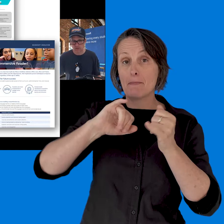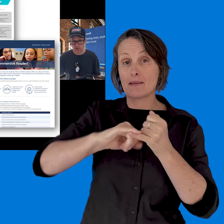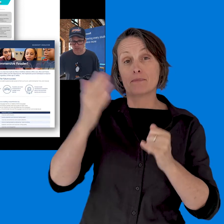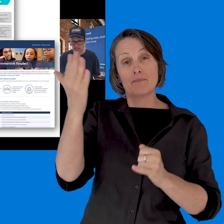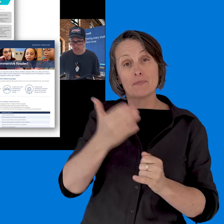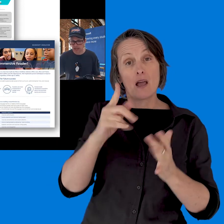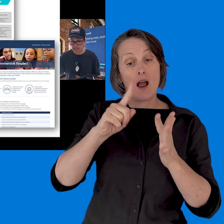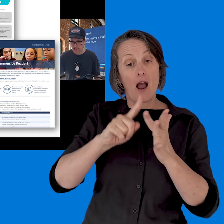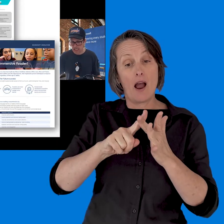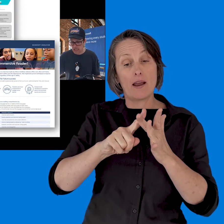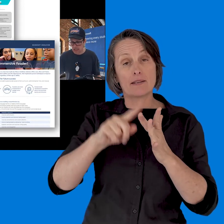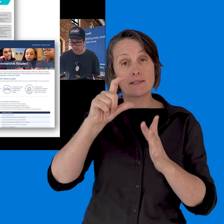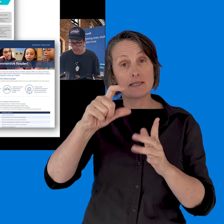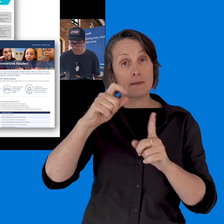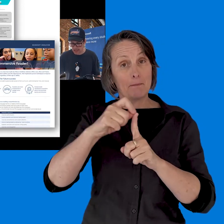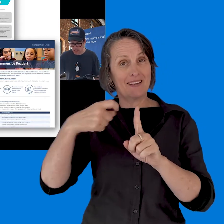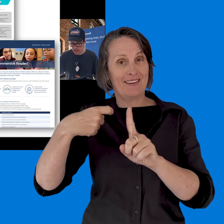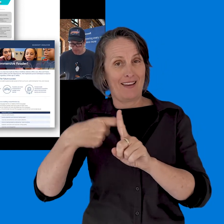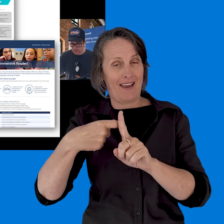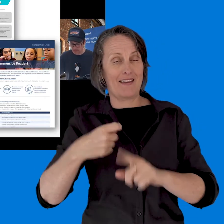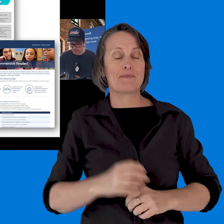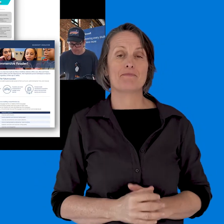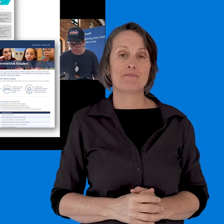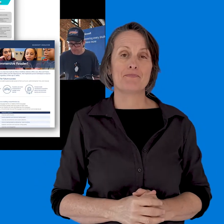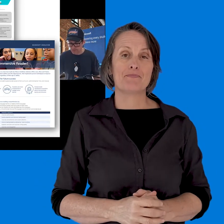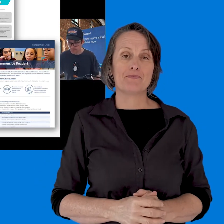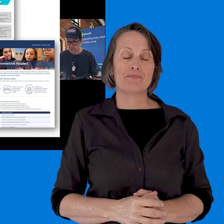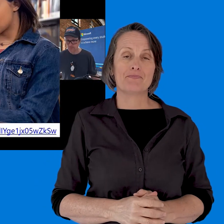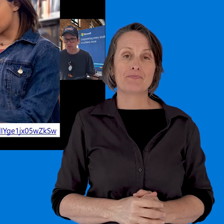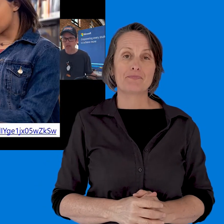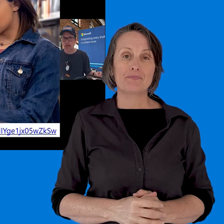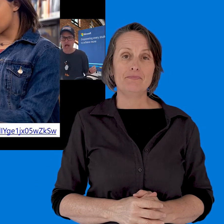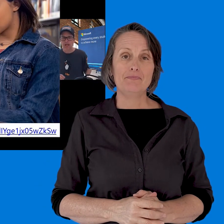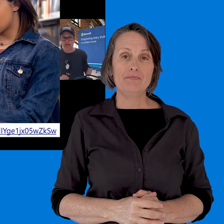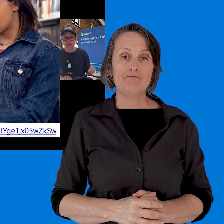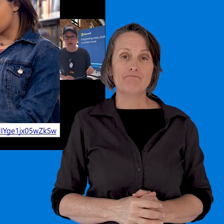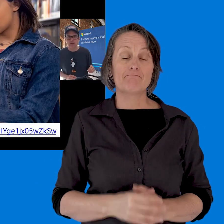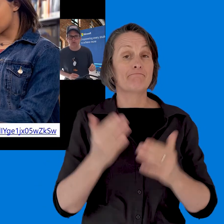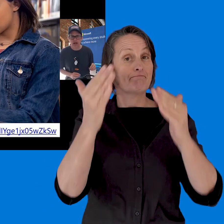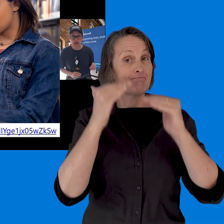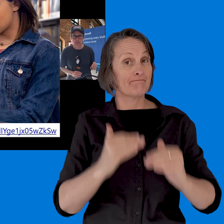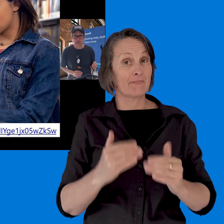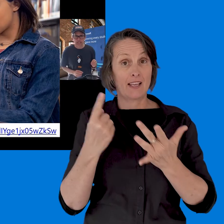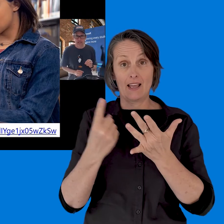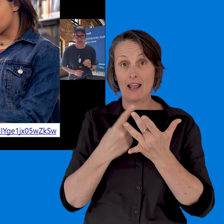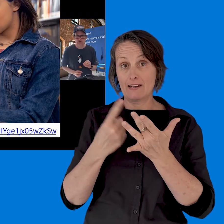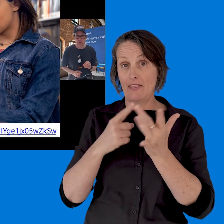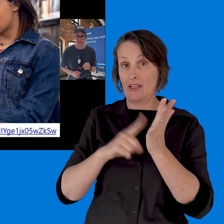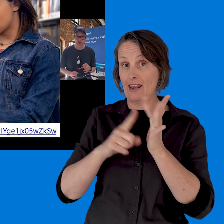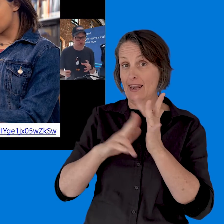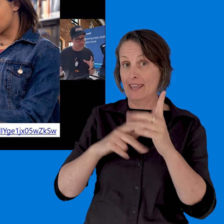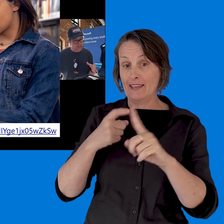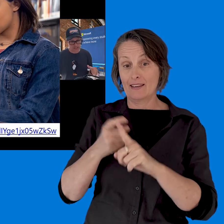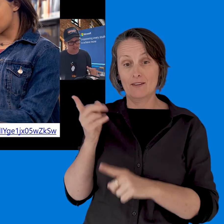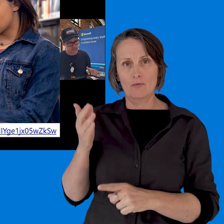Aka.ms/ICPK. Another link that I've got for you can see these